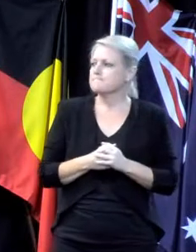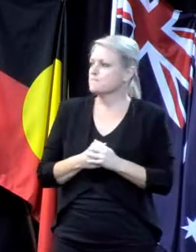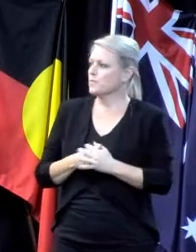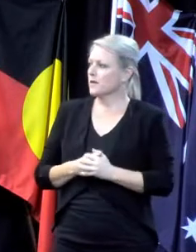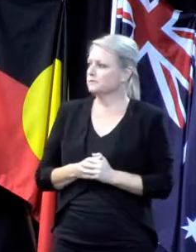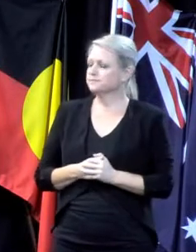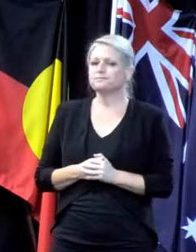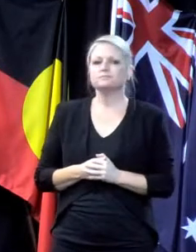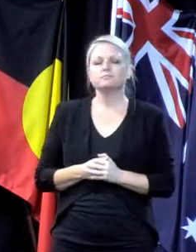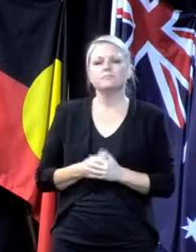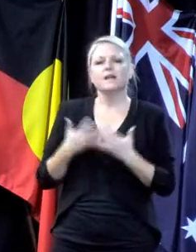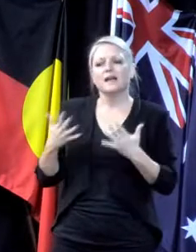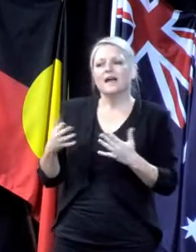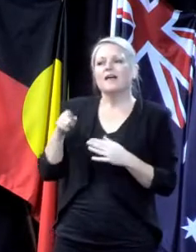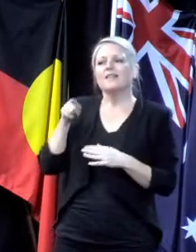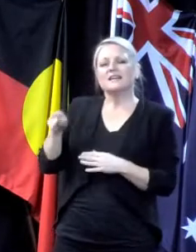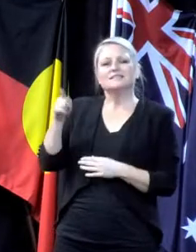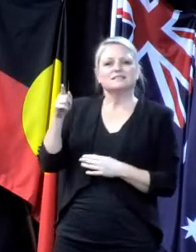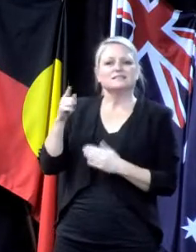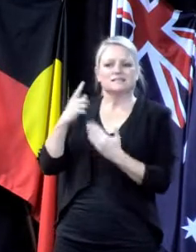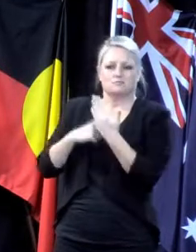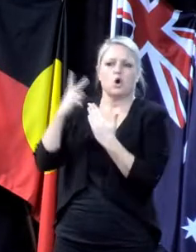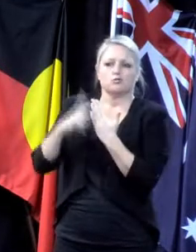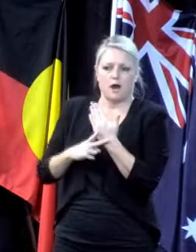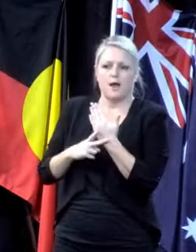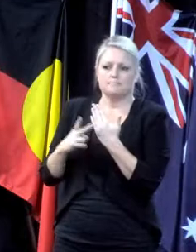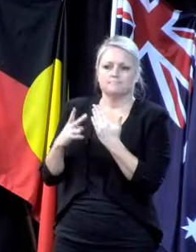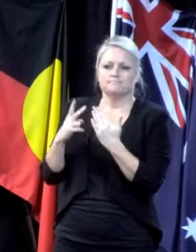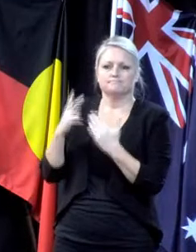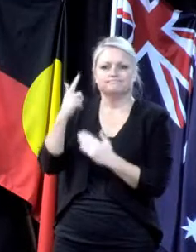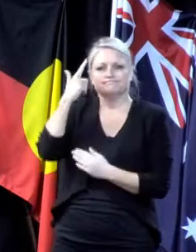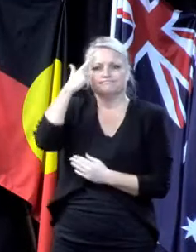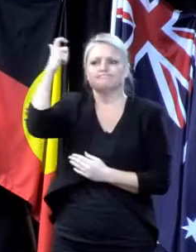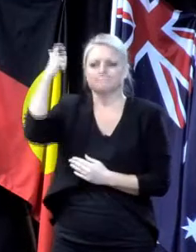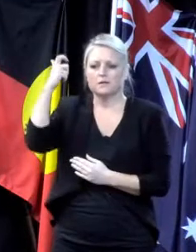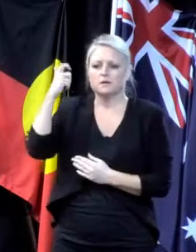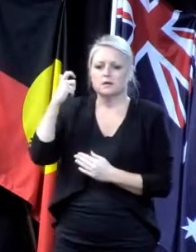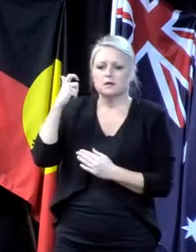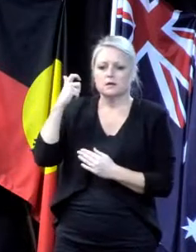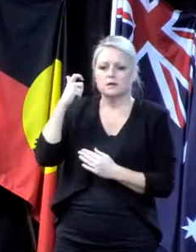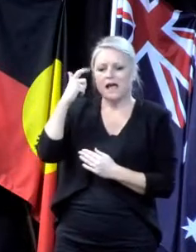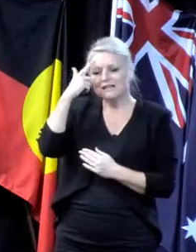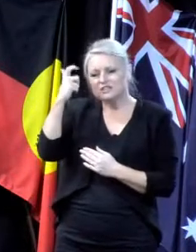So, it was an initiative to - for more supports for students